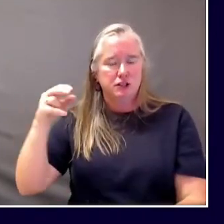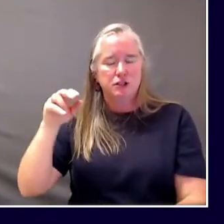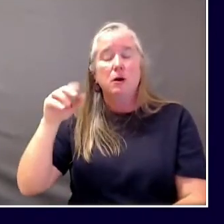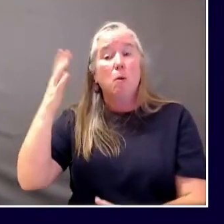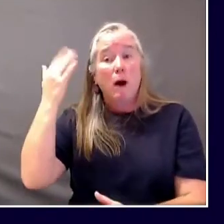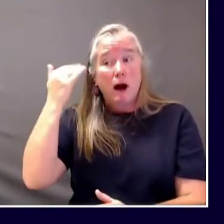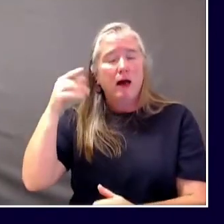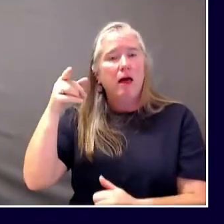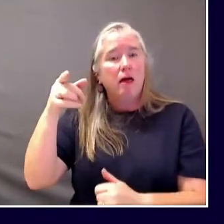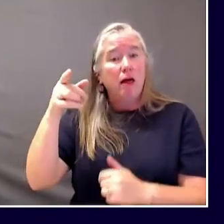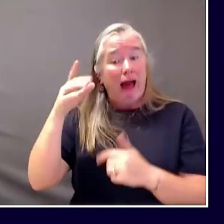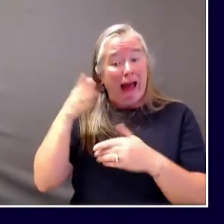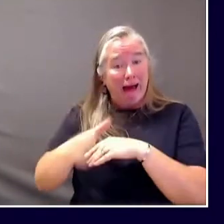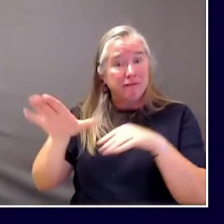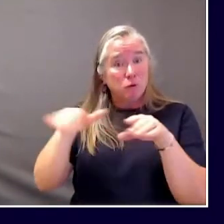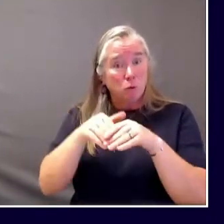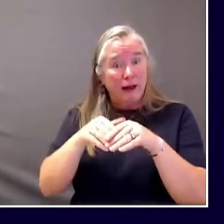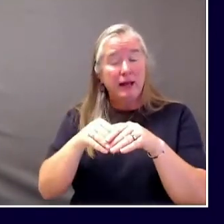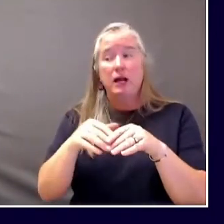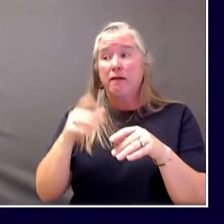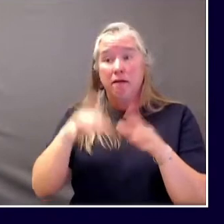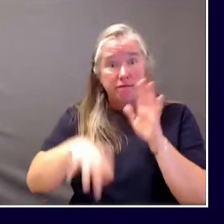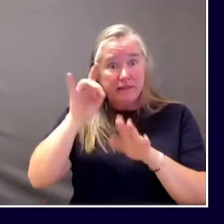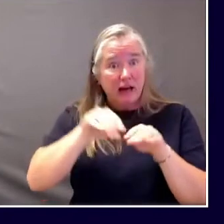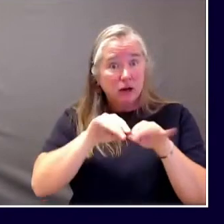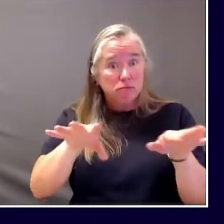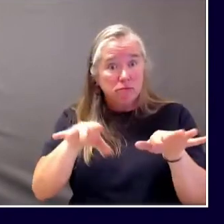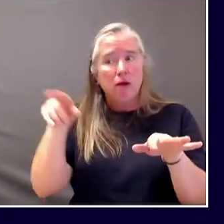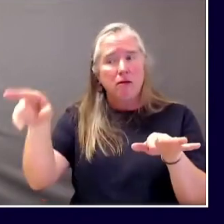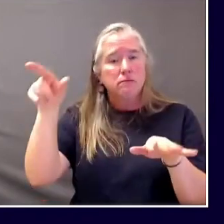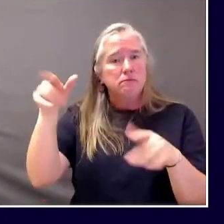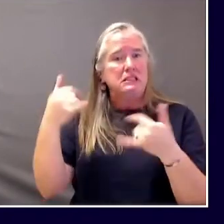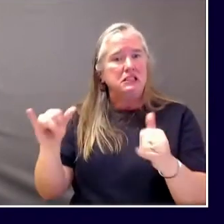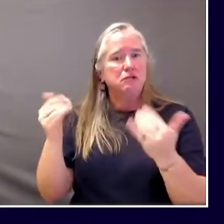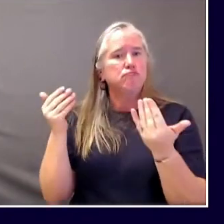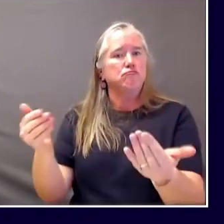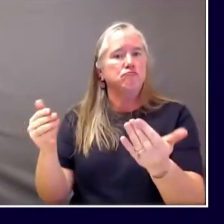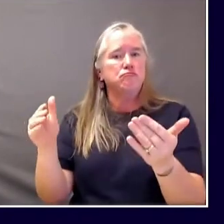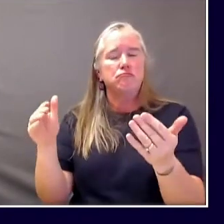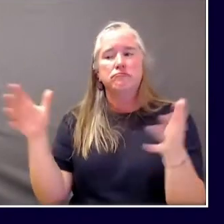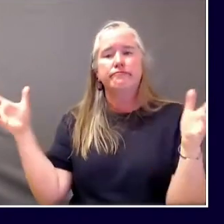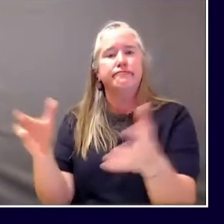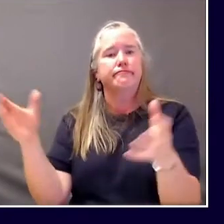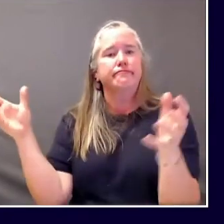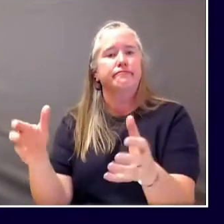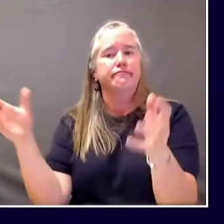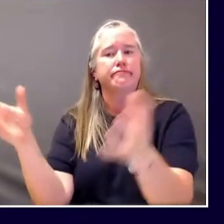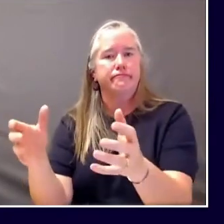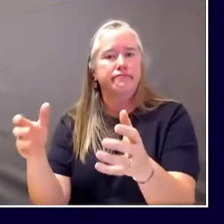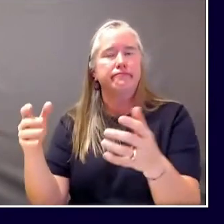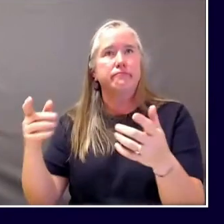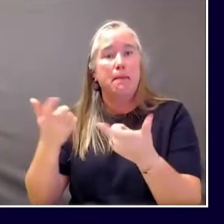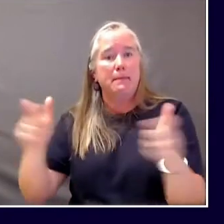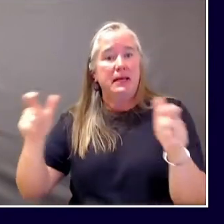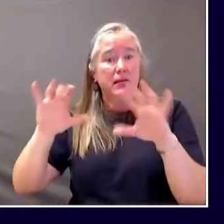we did we tried to suspend the license so we don't you continue